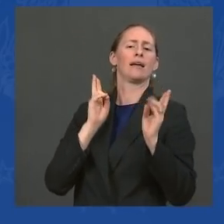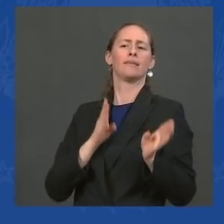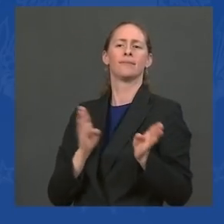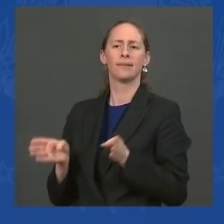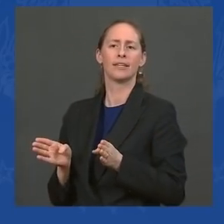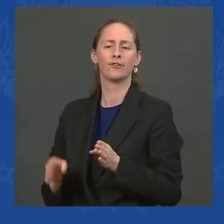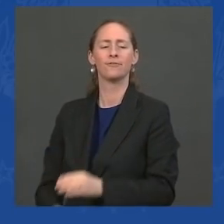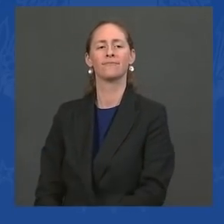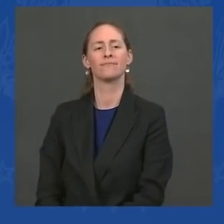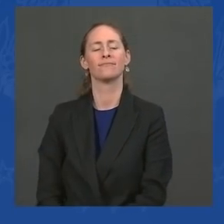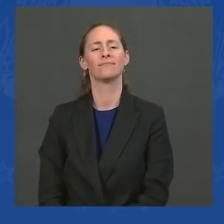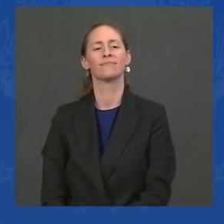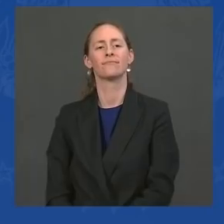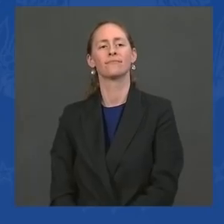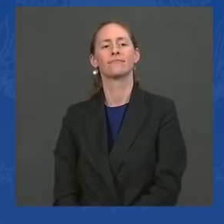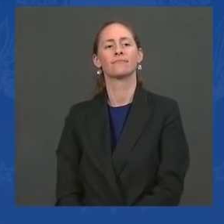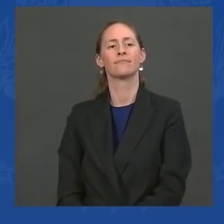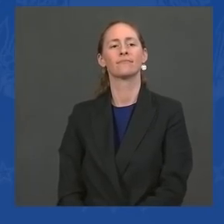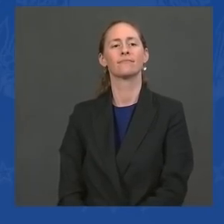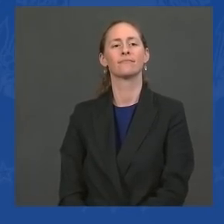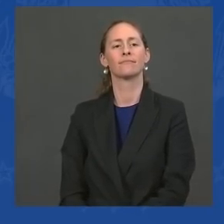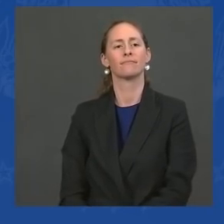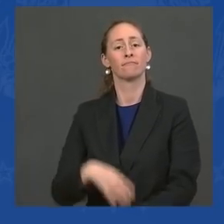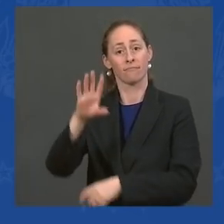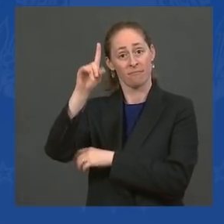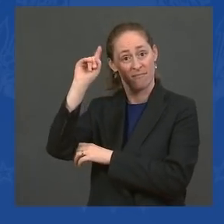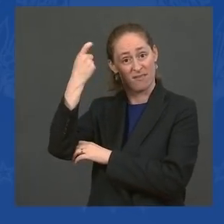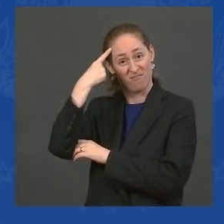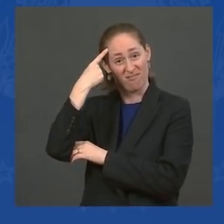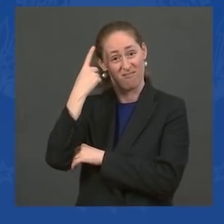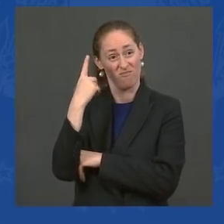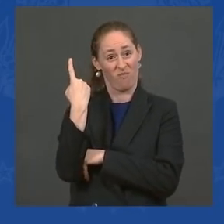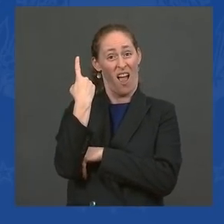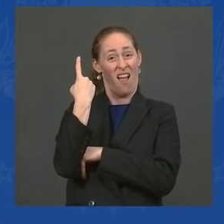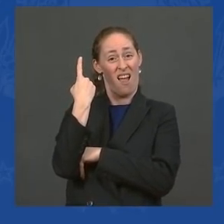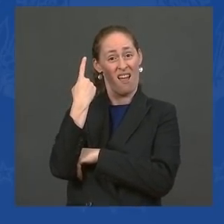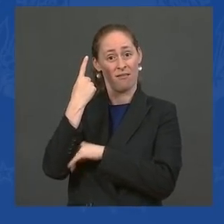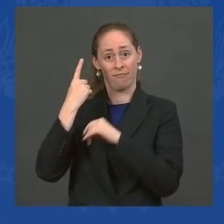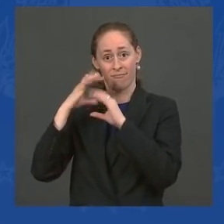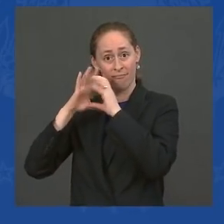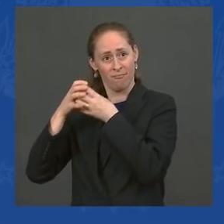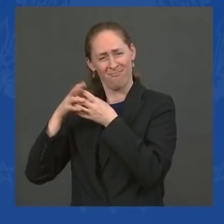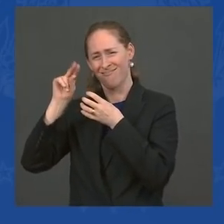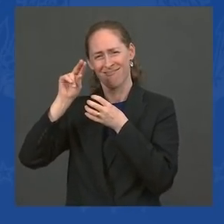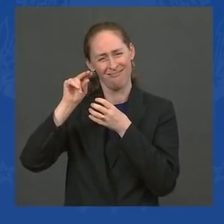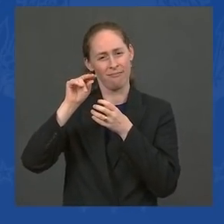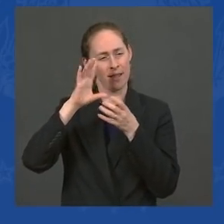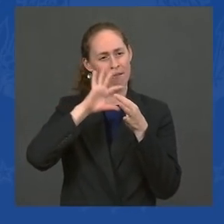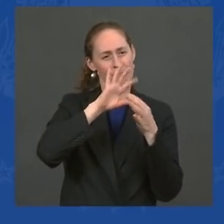to conservation and to climate with the agencies that steward so many of our lands and waters,